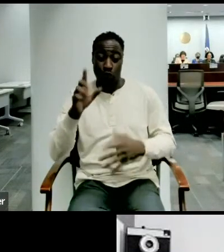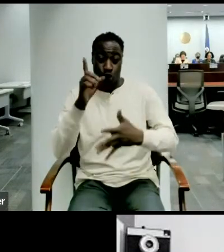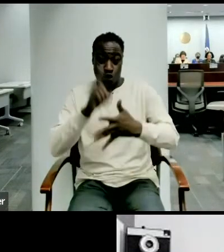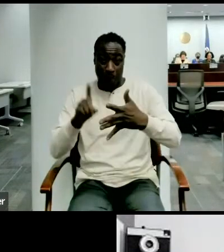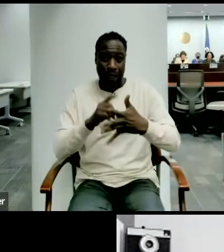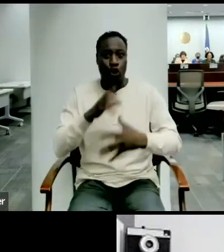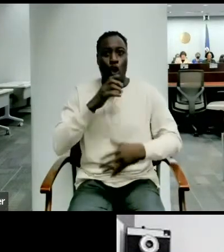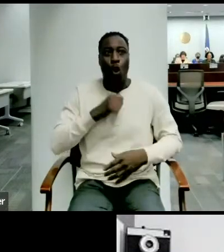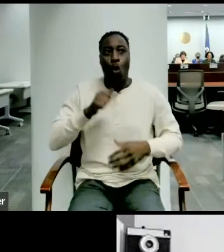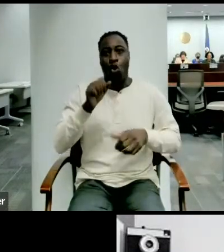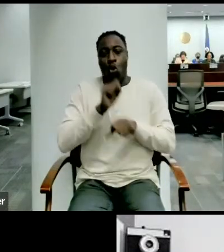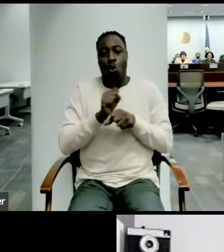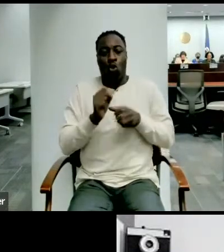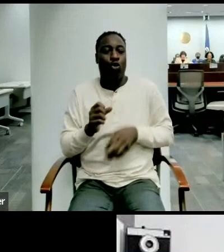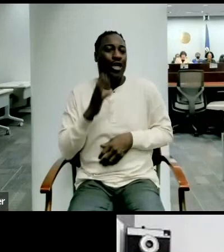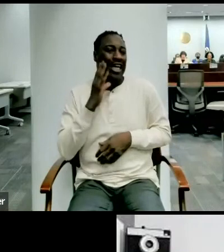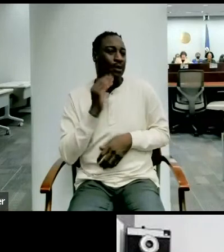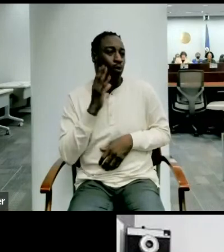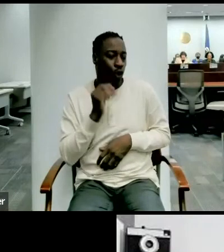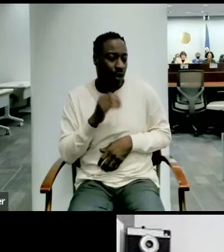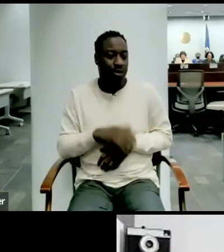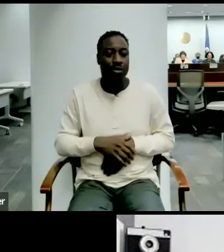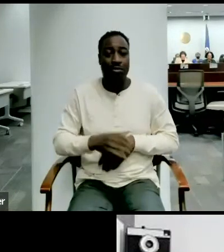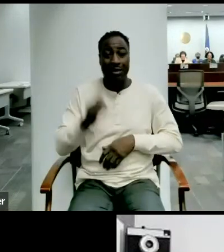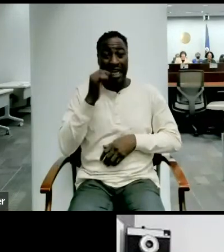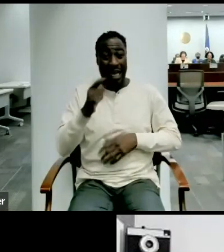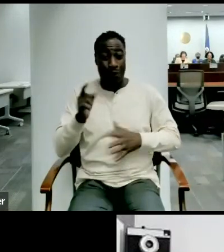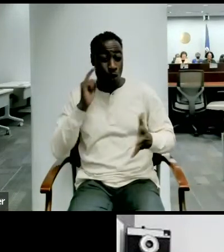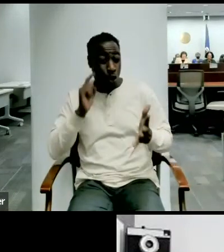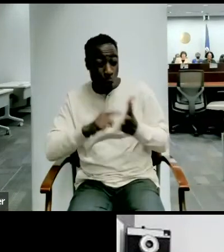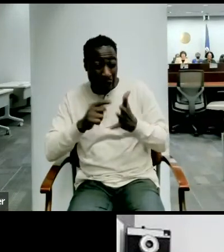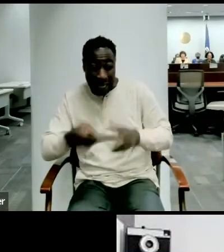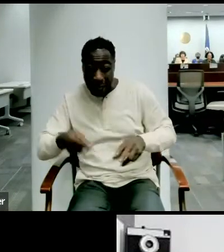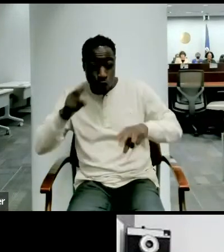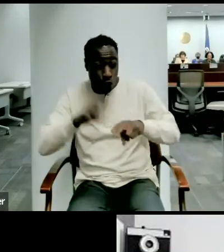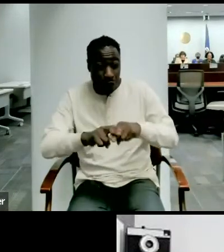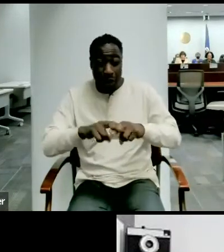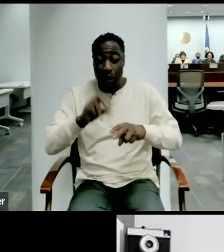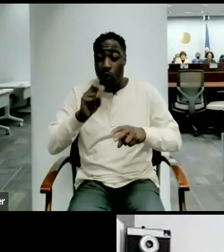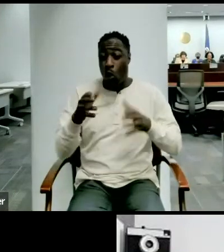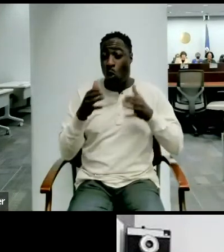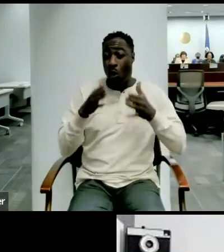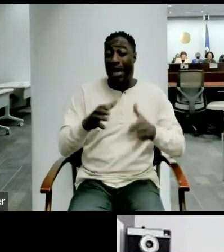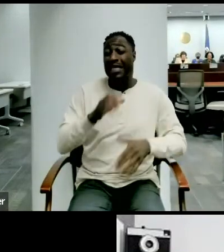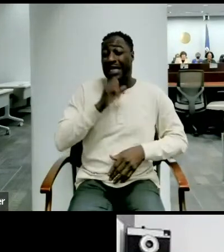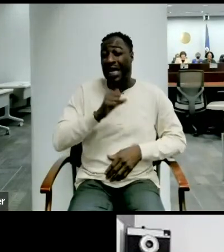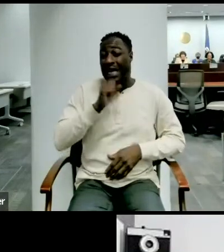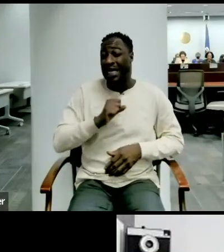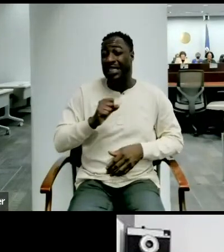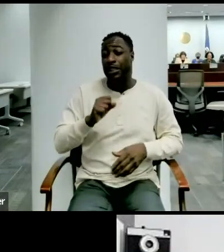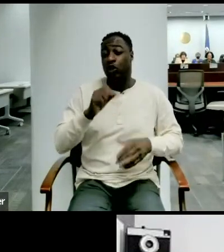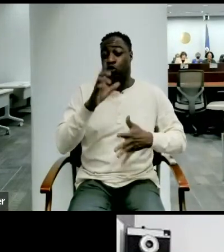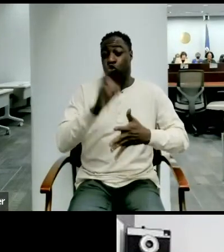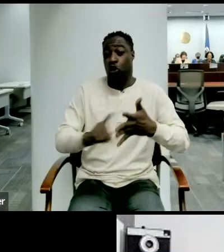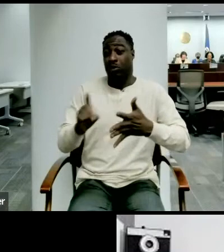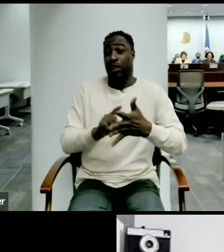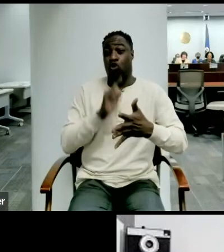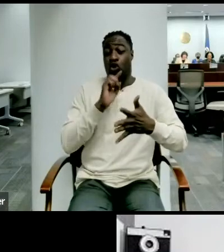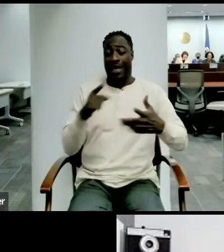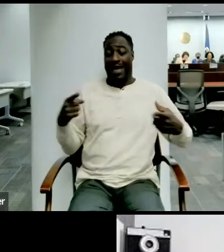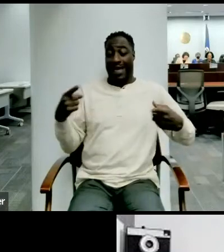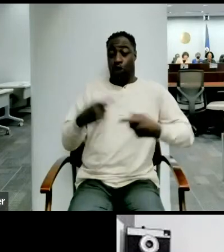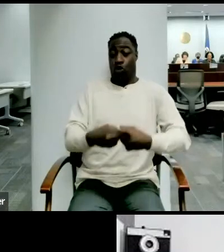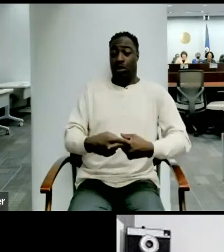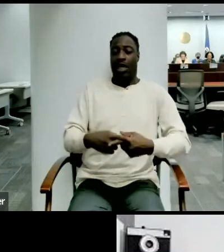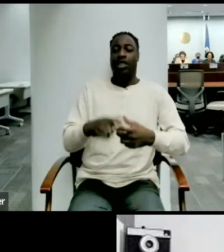seen um an increase in or ways in which age discrimination intersects with race or sex or